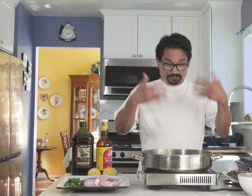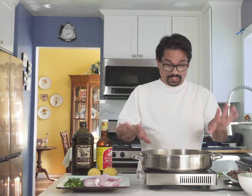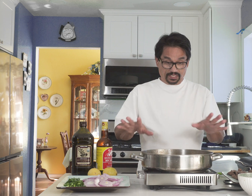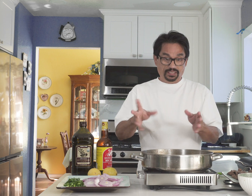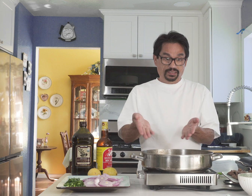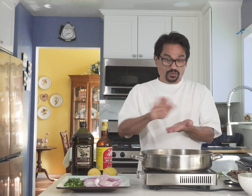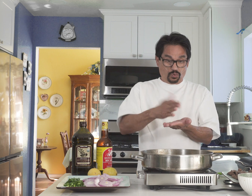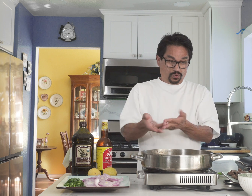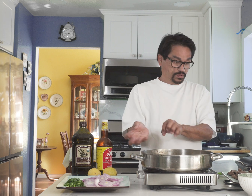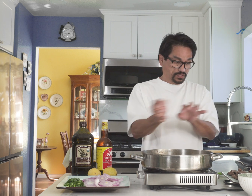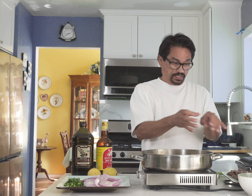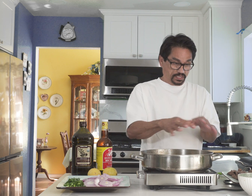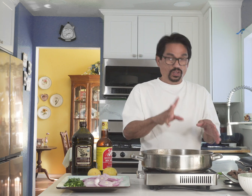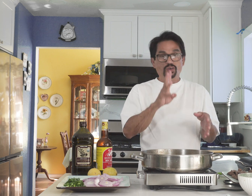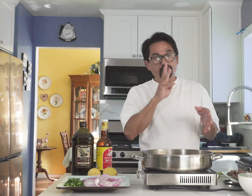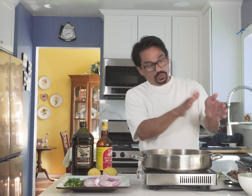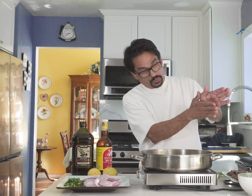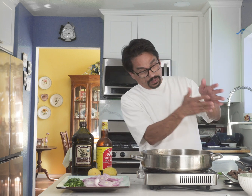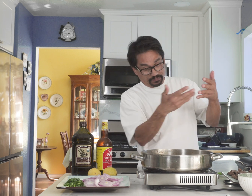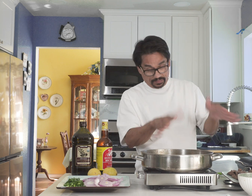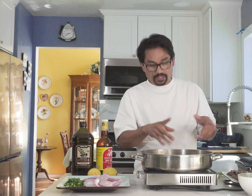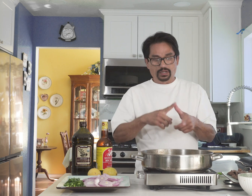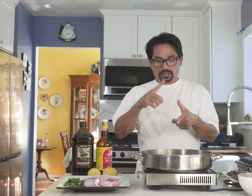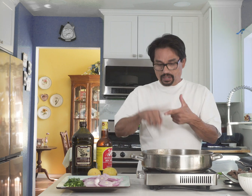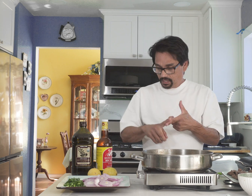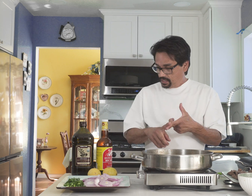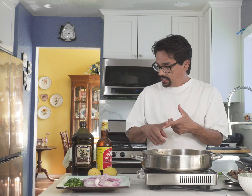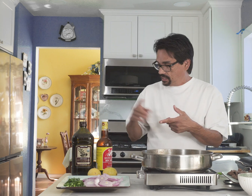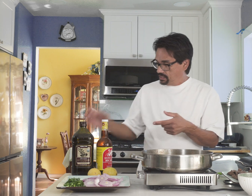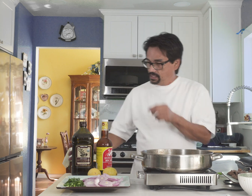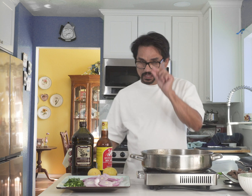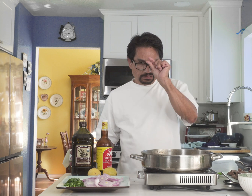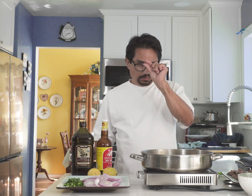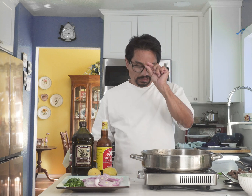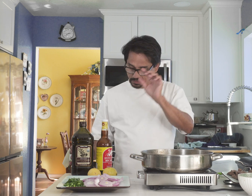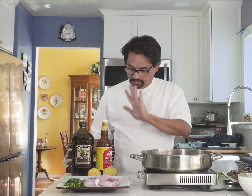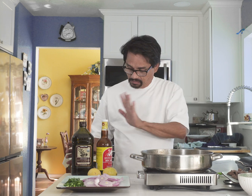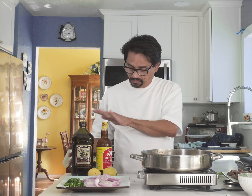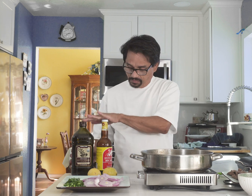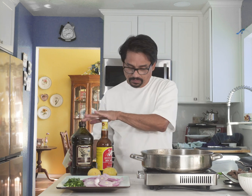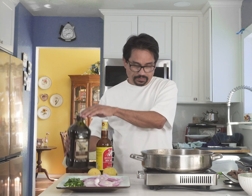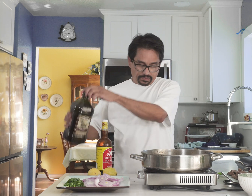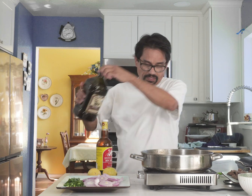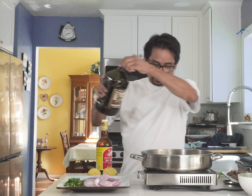Now I have finished cooking and saved the au jus Next add a little bit of oil